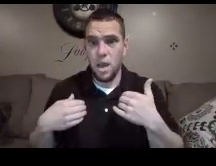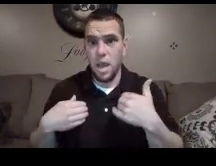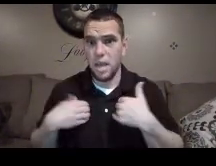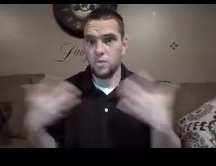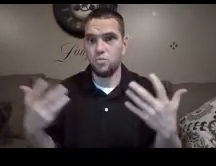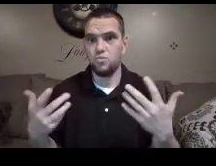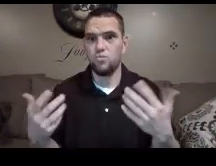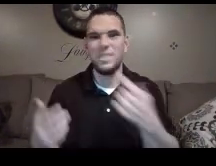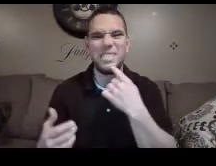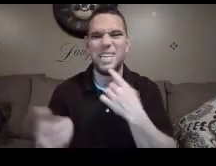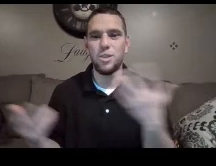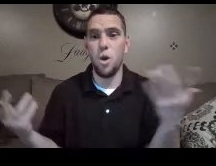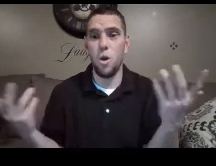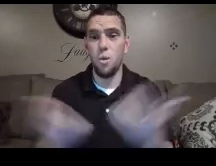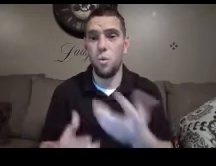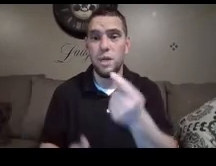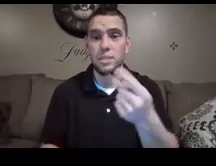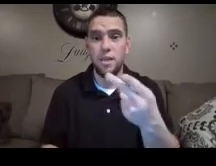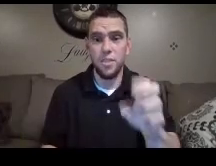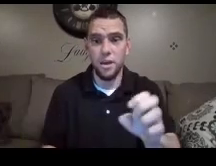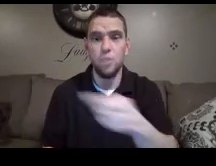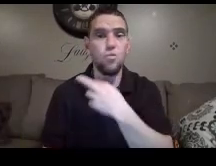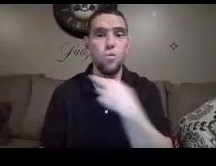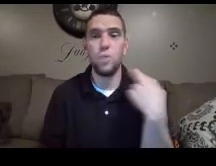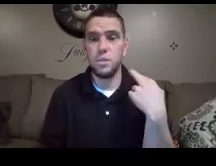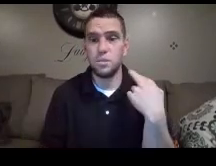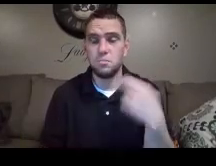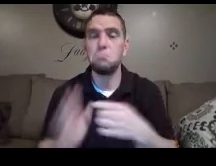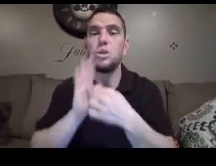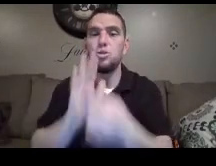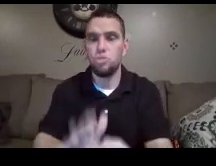and a 'Show all content' button." We do want to make sure that alt